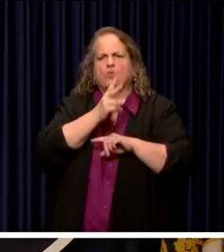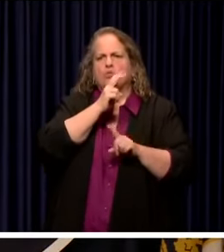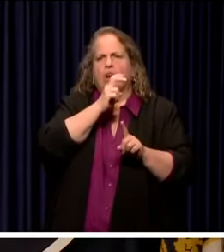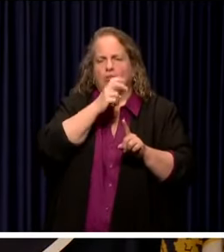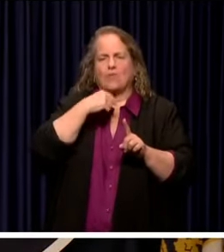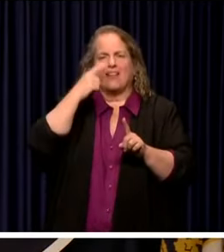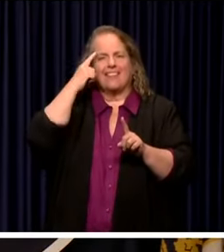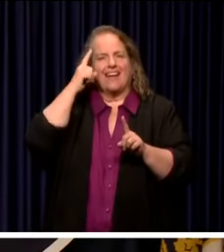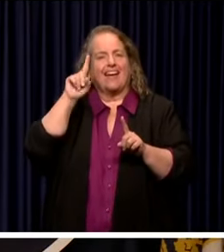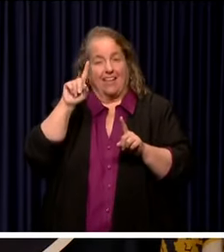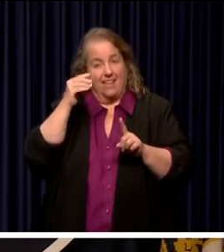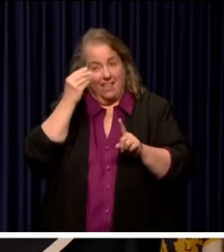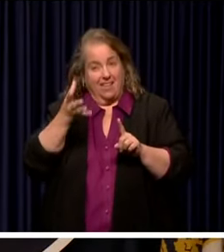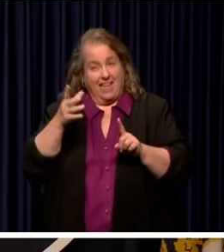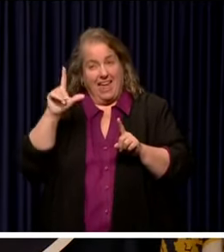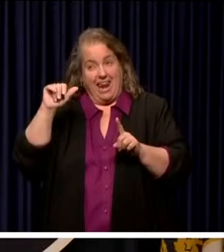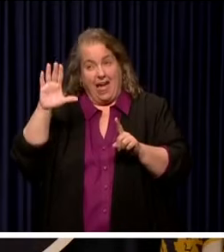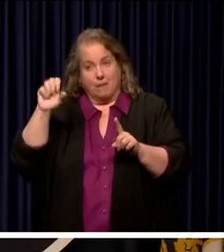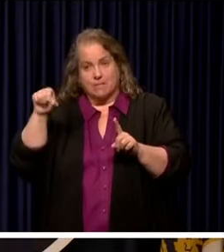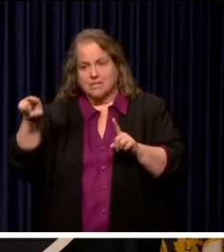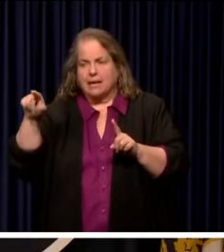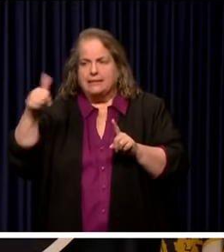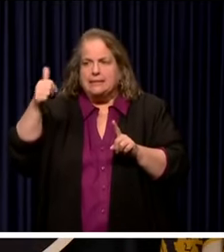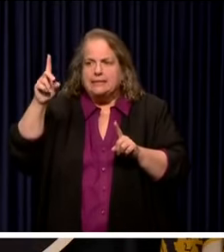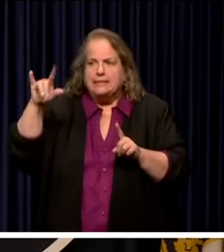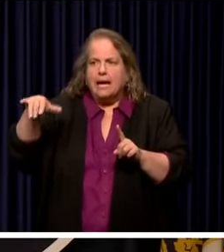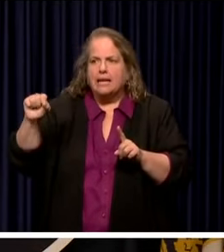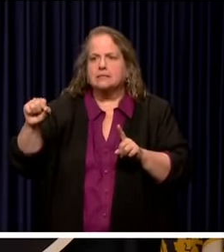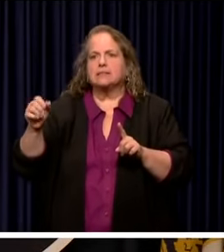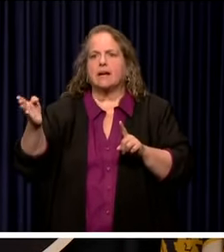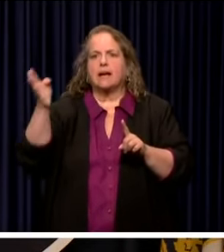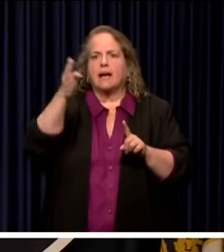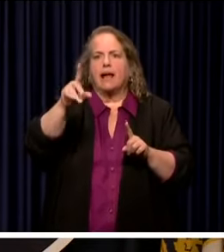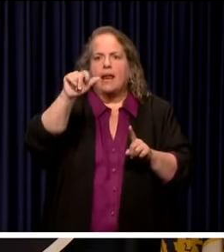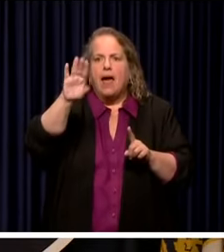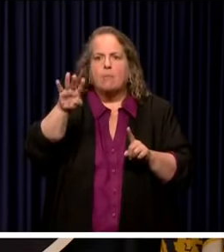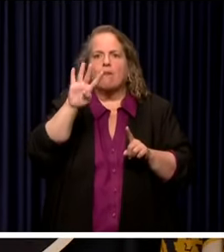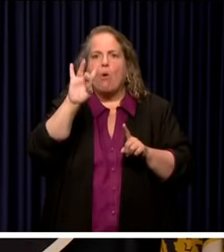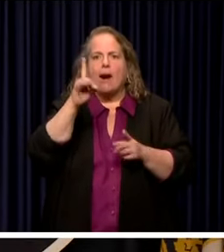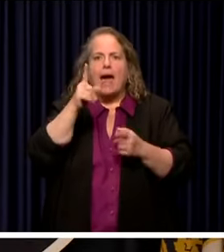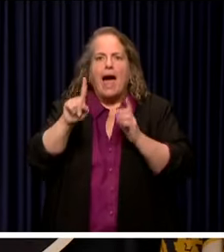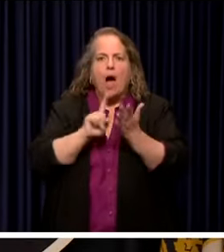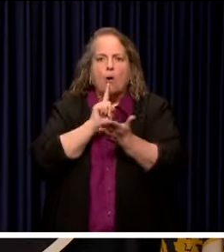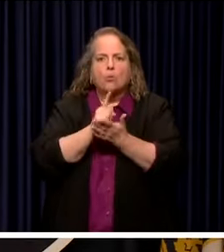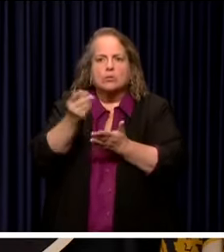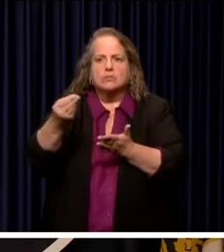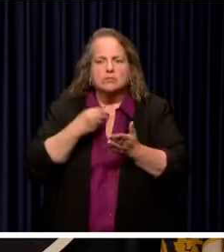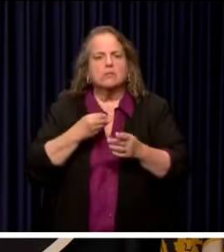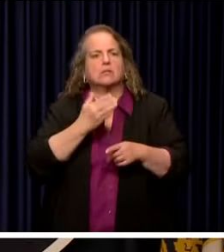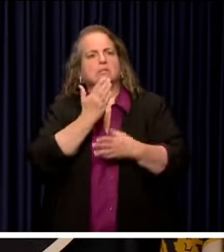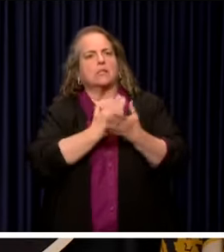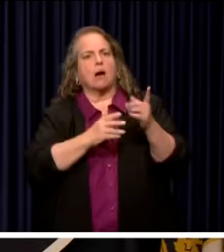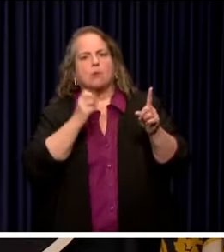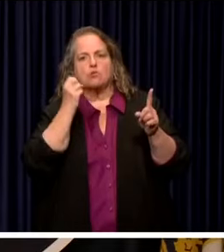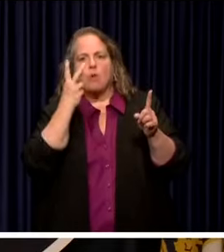SIGNIFICANTLY. TOMORROW WE'RE GOING SEX OFFENDER ALMOST ALL OF THE DAY TALKING ABOUT ADDITIONAL